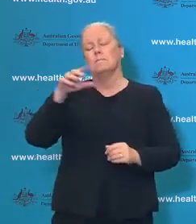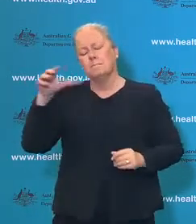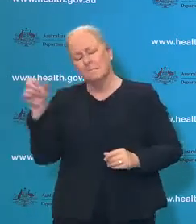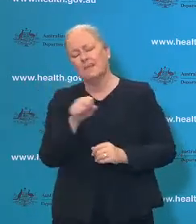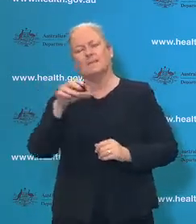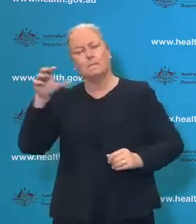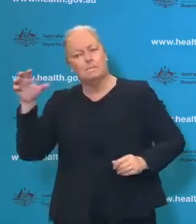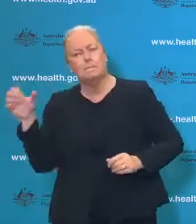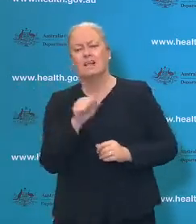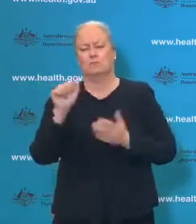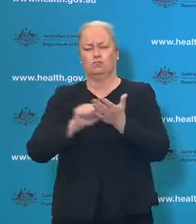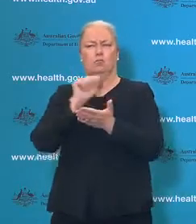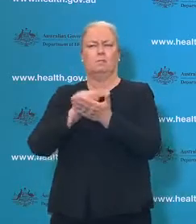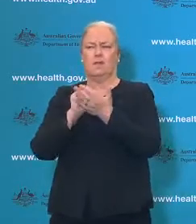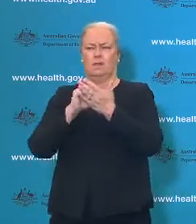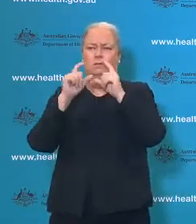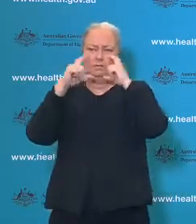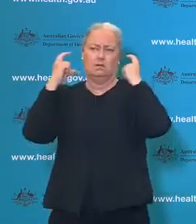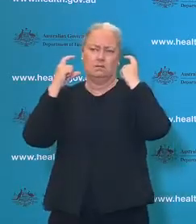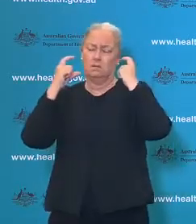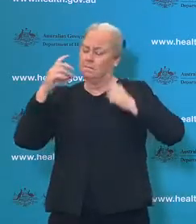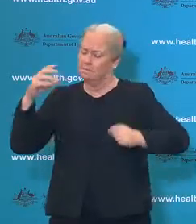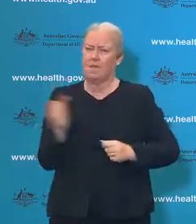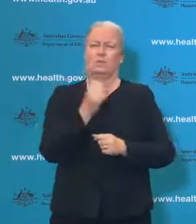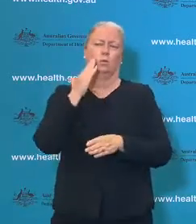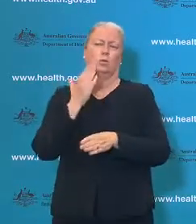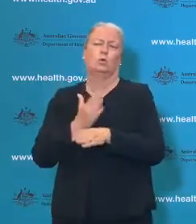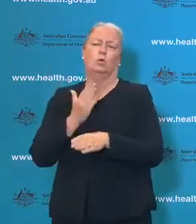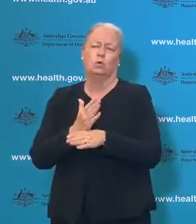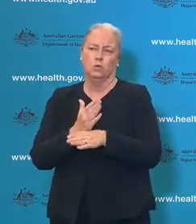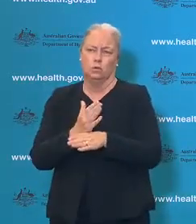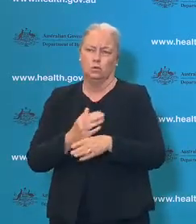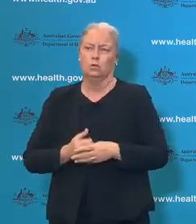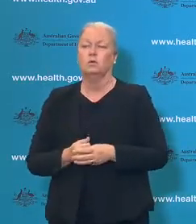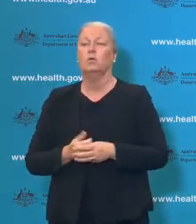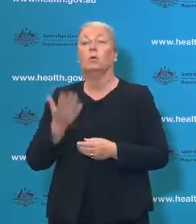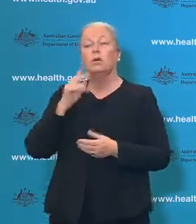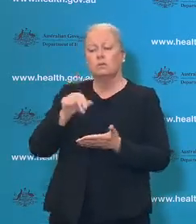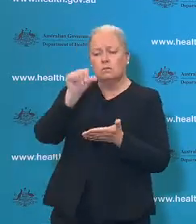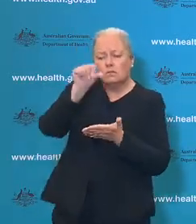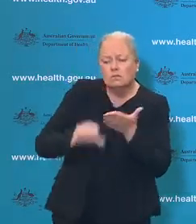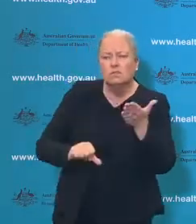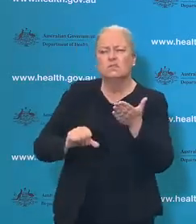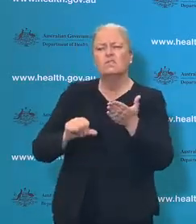mask when at work. Surgical face masks provide an additional physical barrier